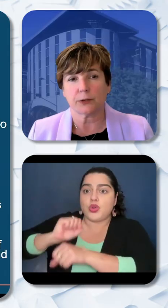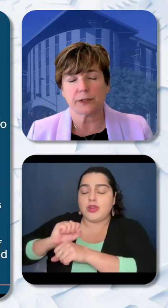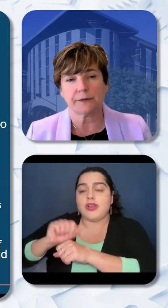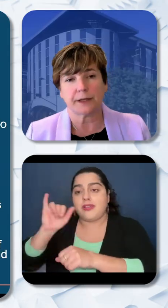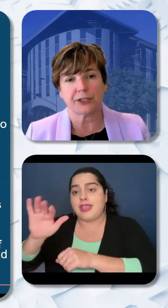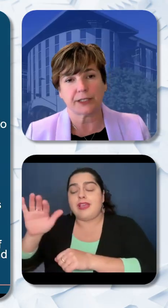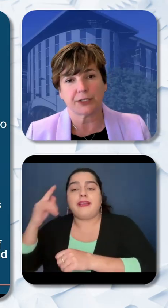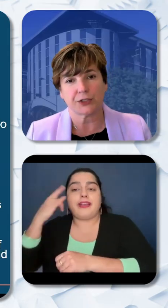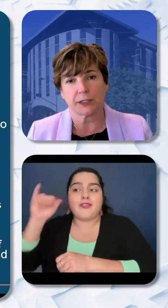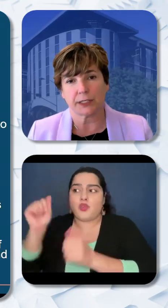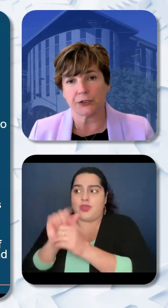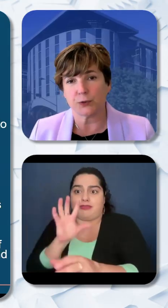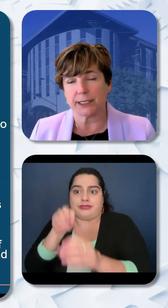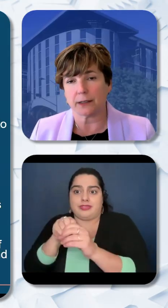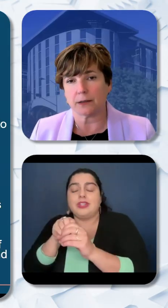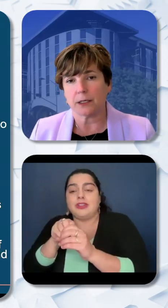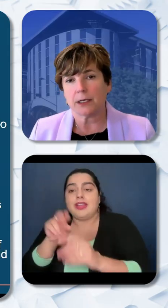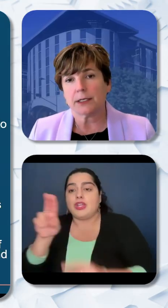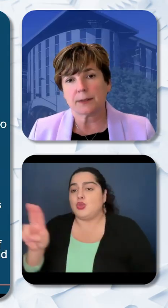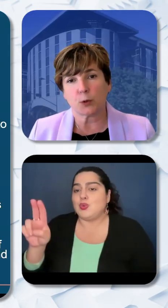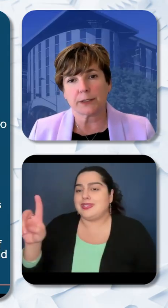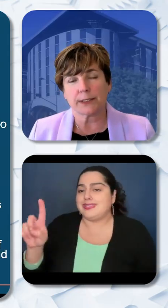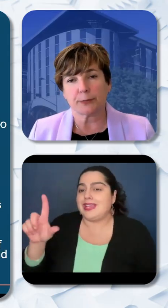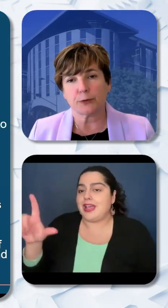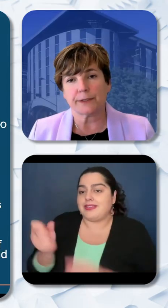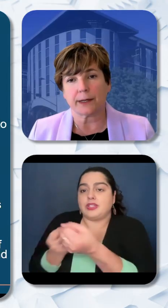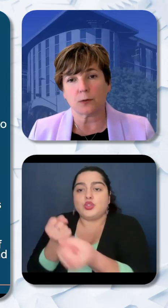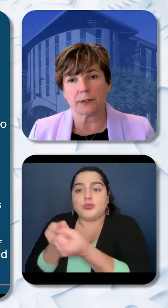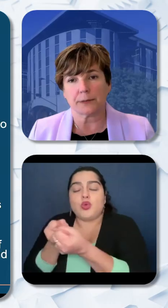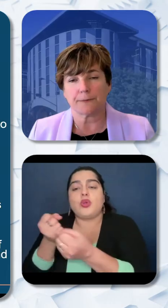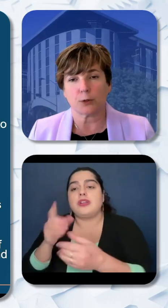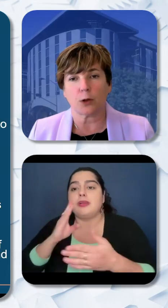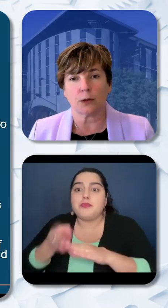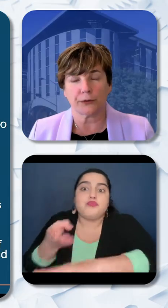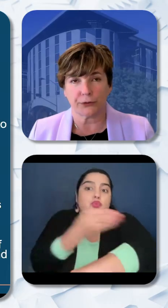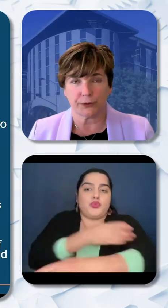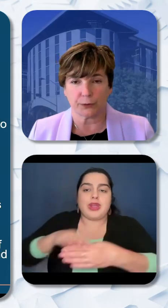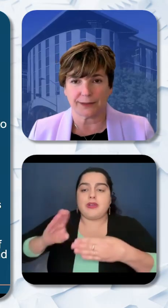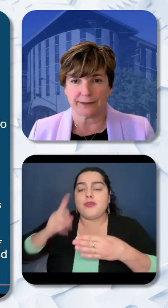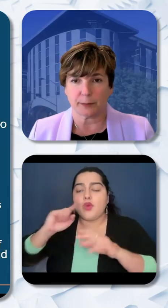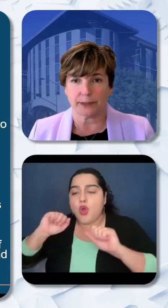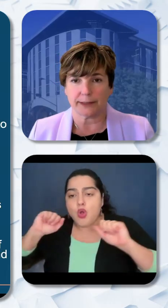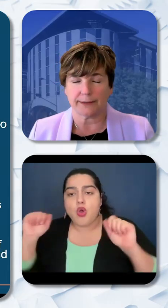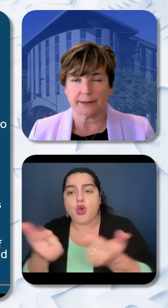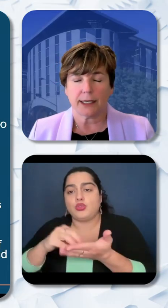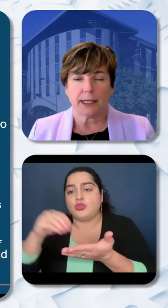inclusive education and UDL supports improved outcomes for all students with disabilities.